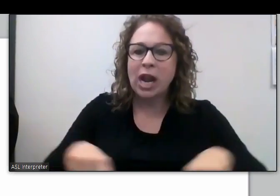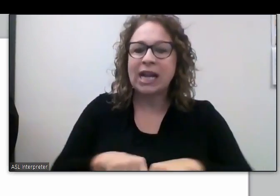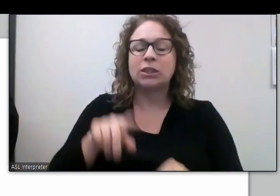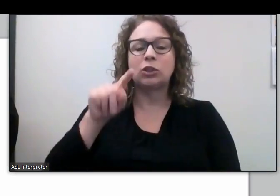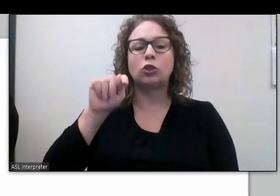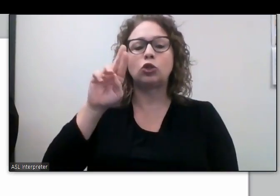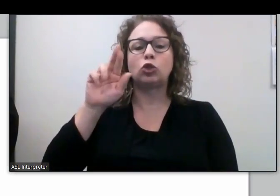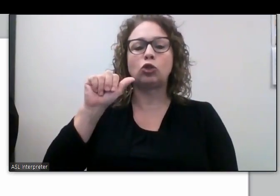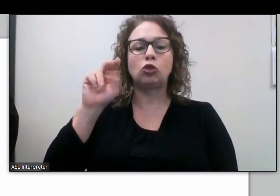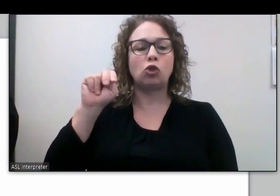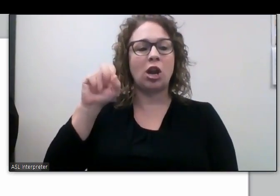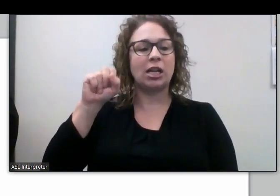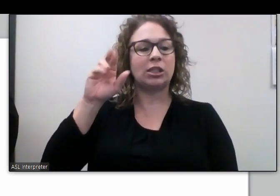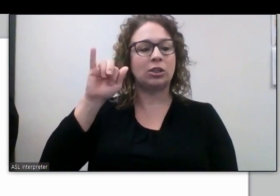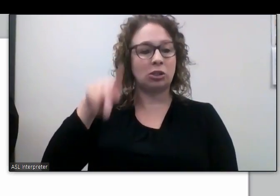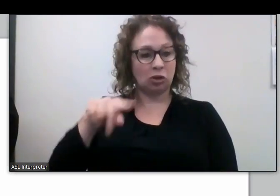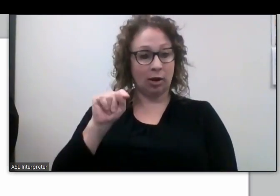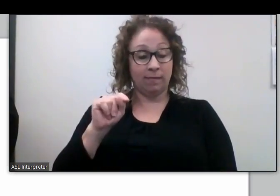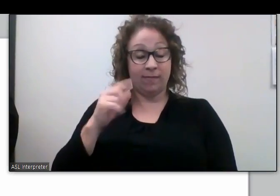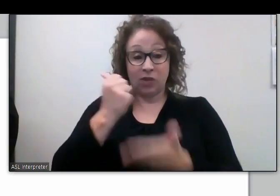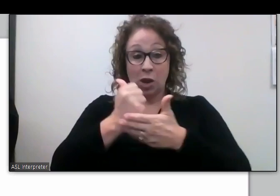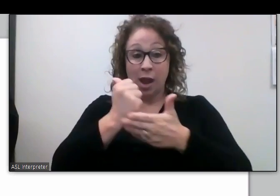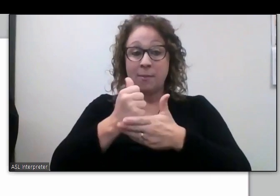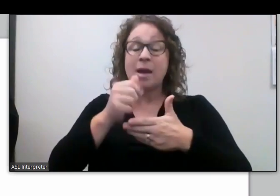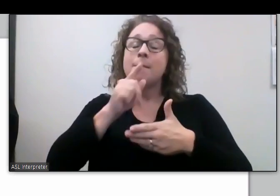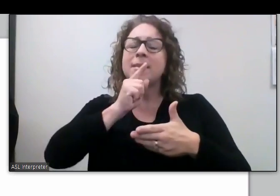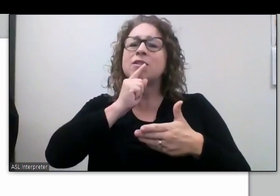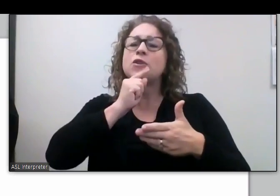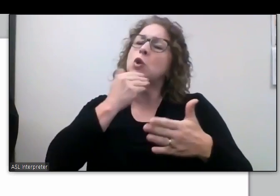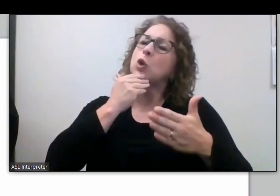you want to make sure your audio is really good quality with your recording